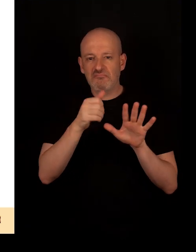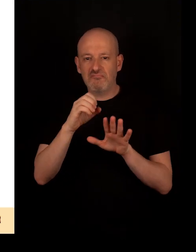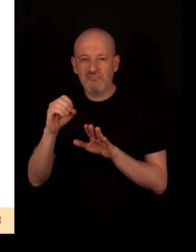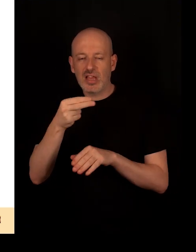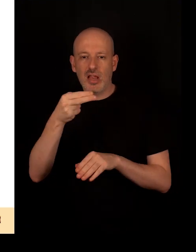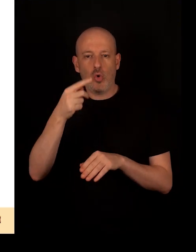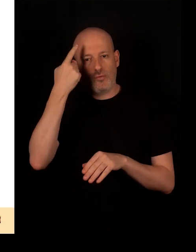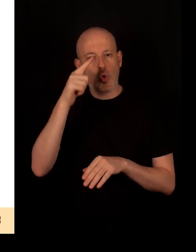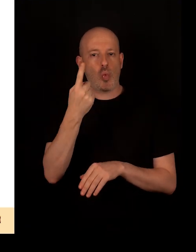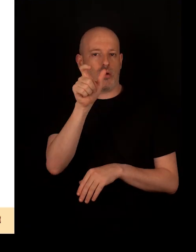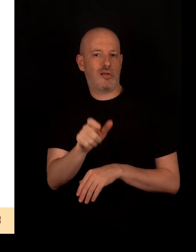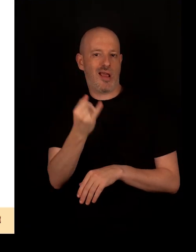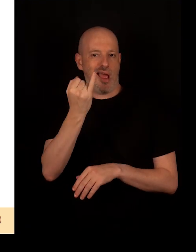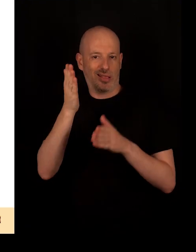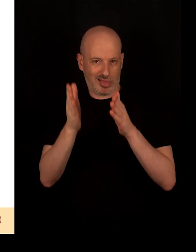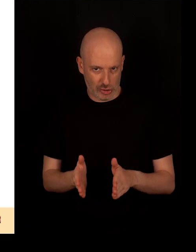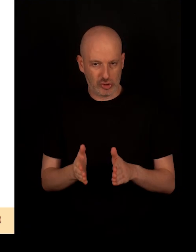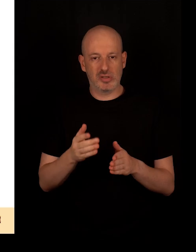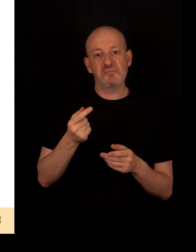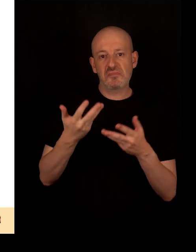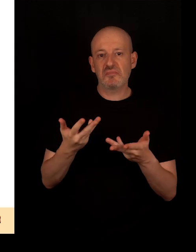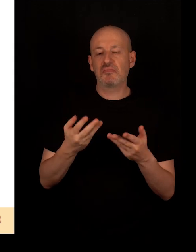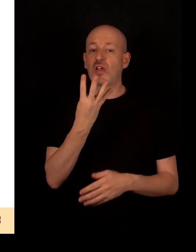about 600€ for each artist,